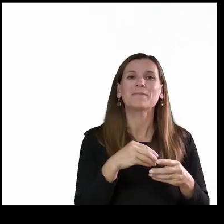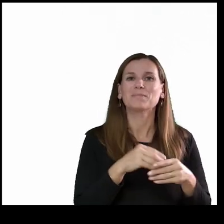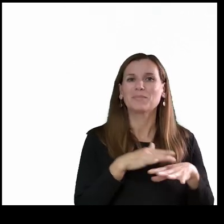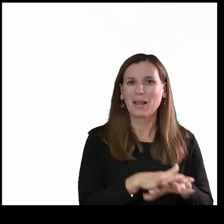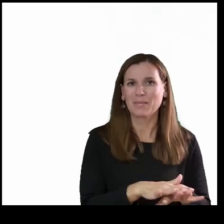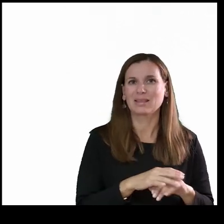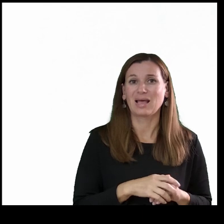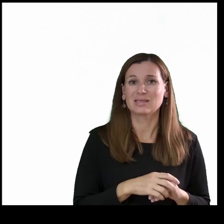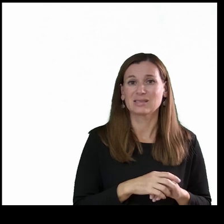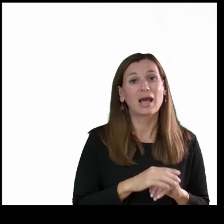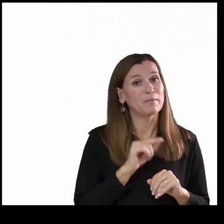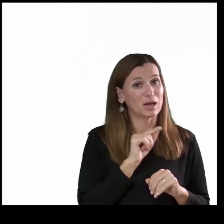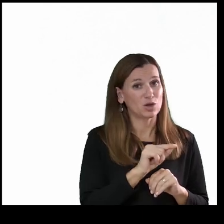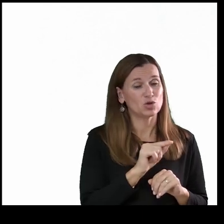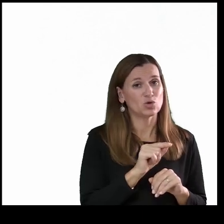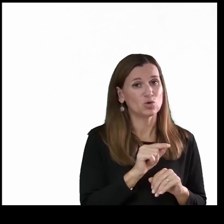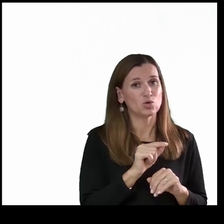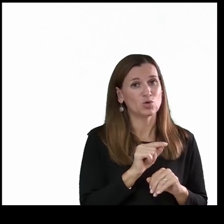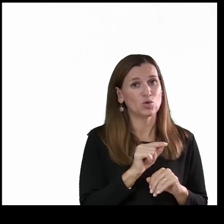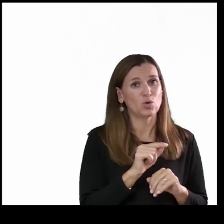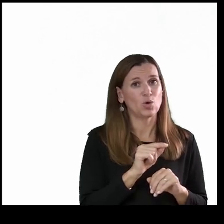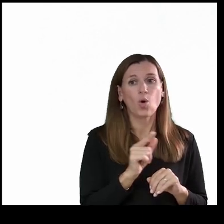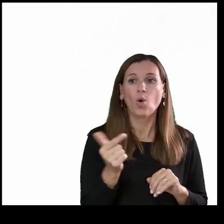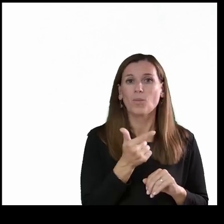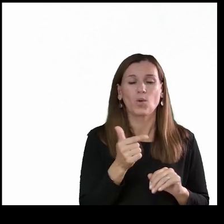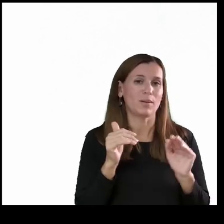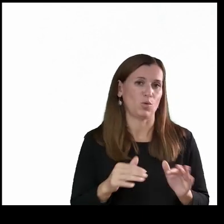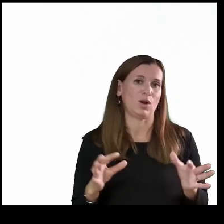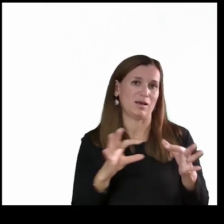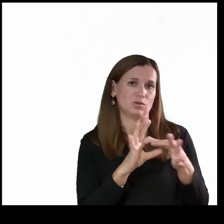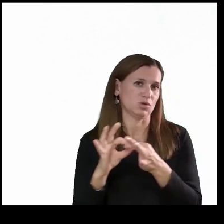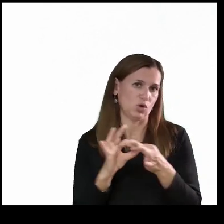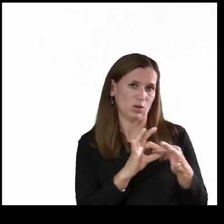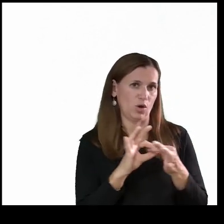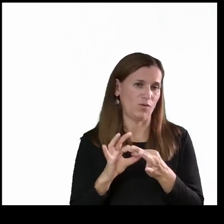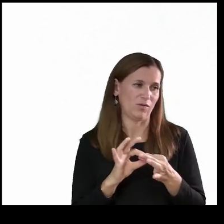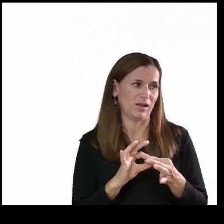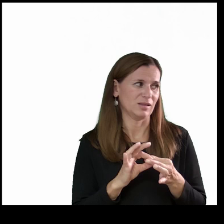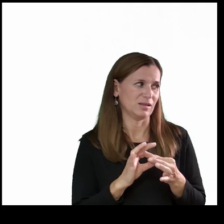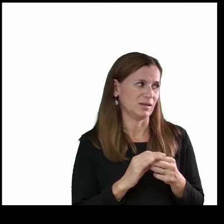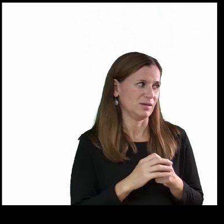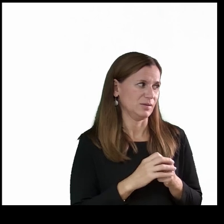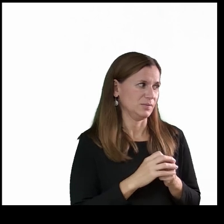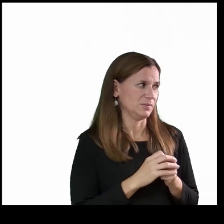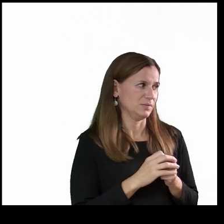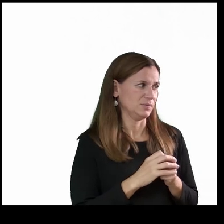views must coexist and in education I think the top